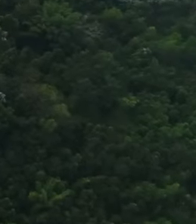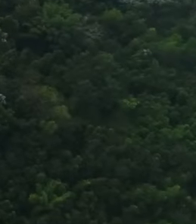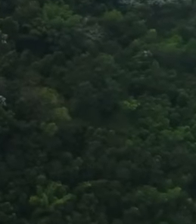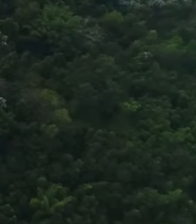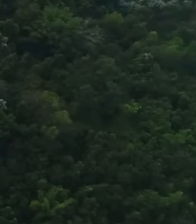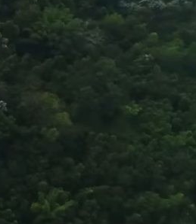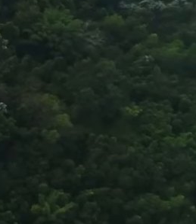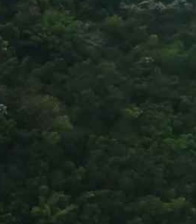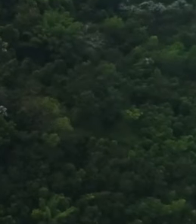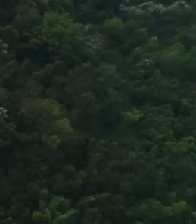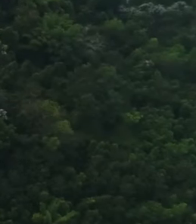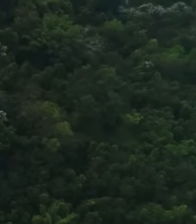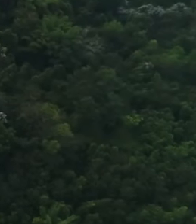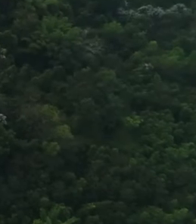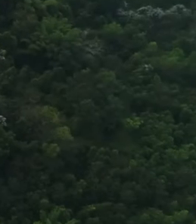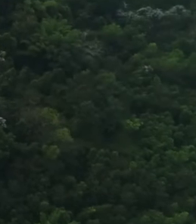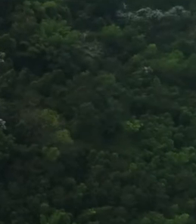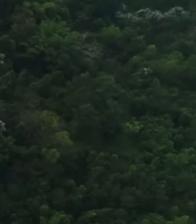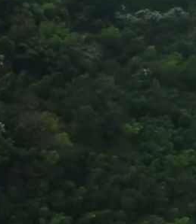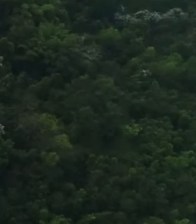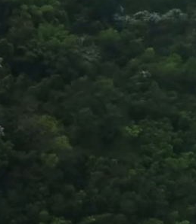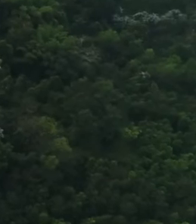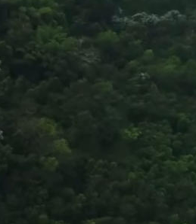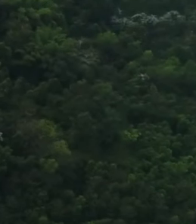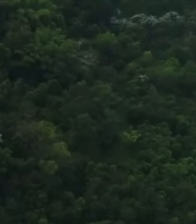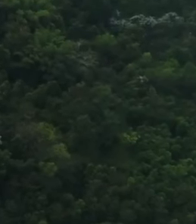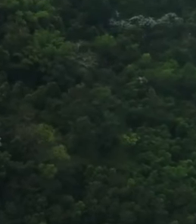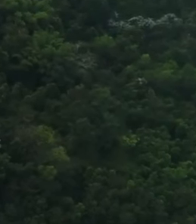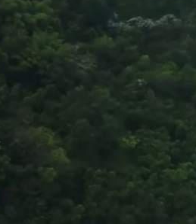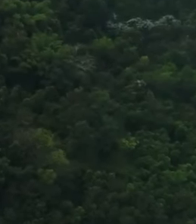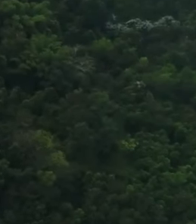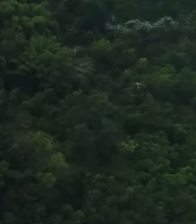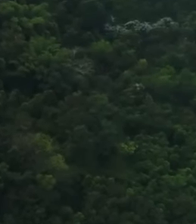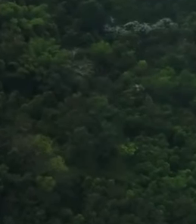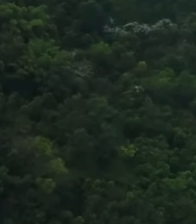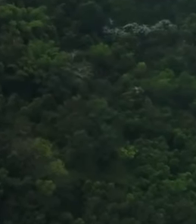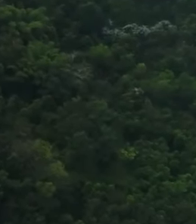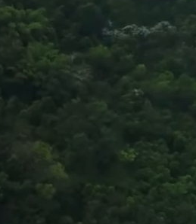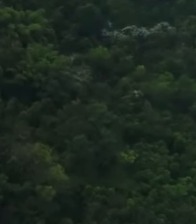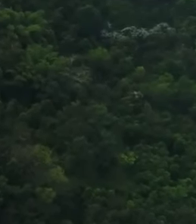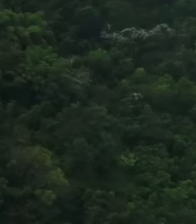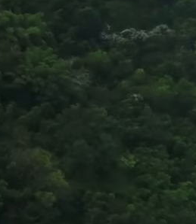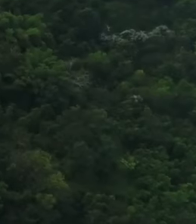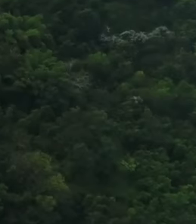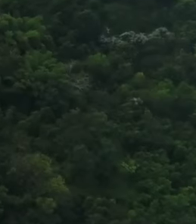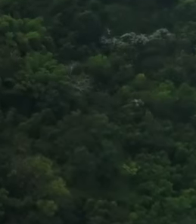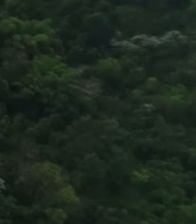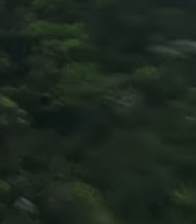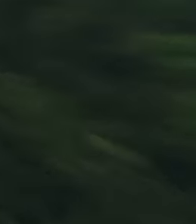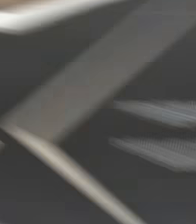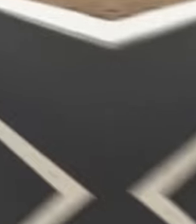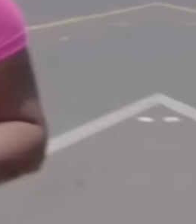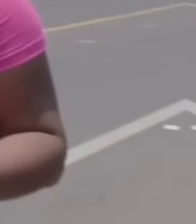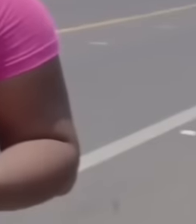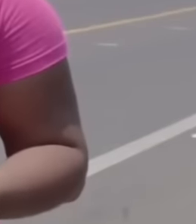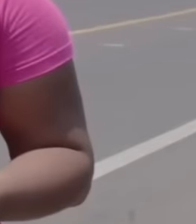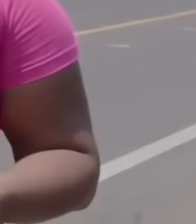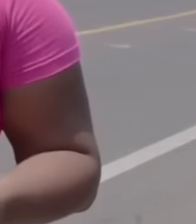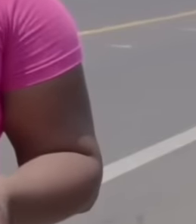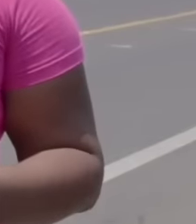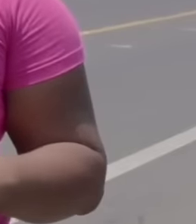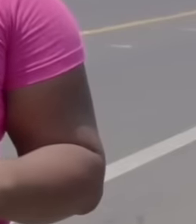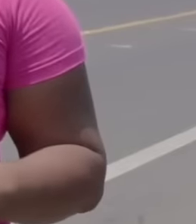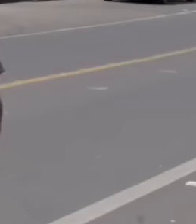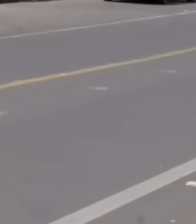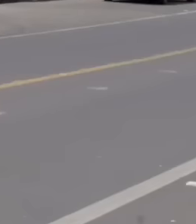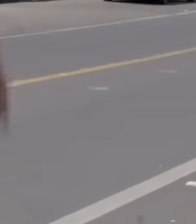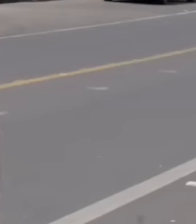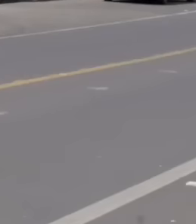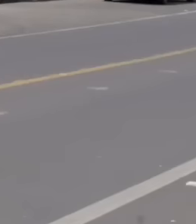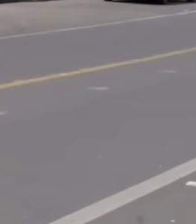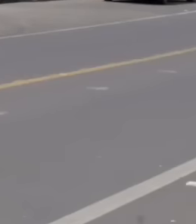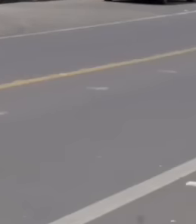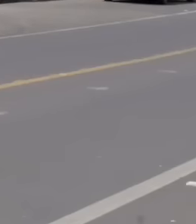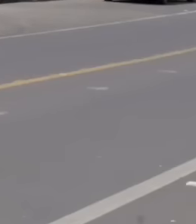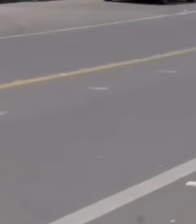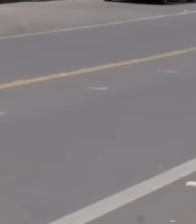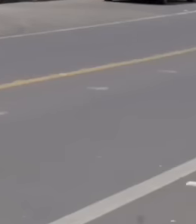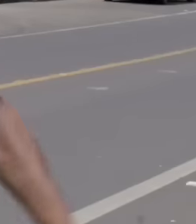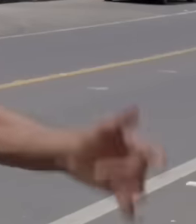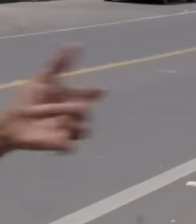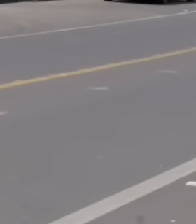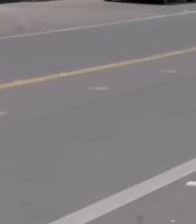of 5,436 million pesos. The people of Oaxaca and Guerrero are very grateful to see that